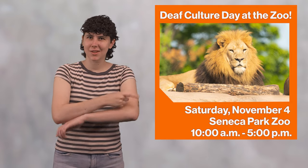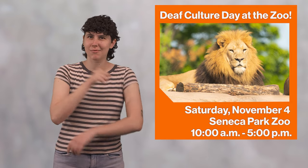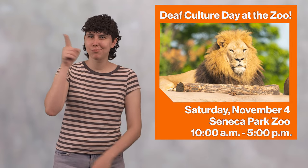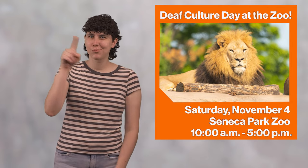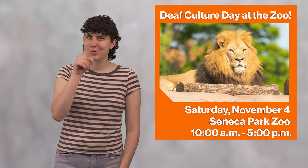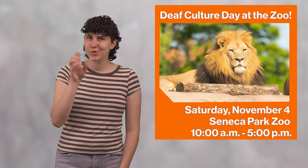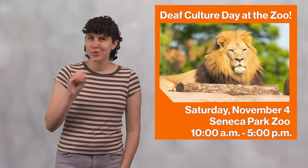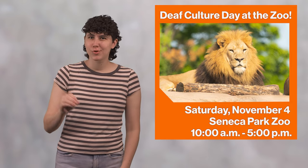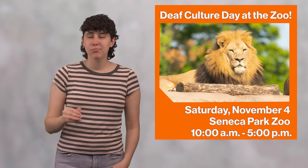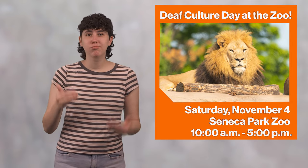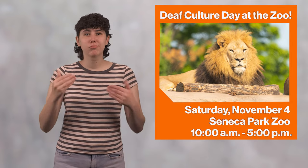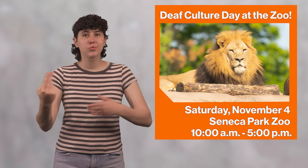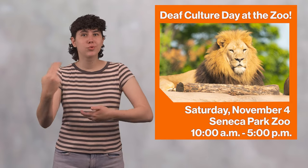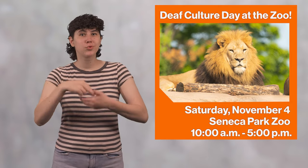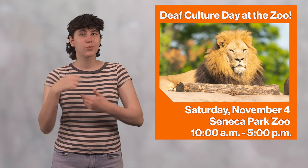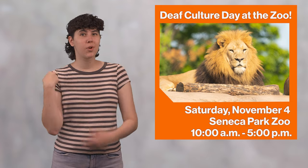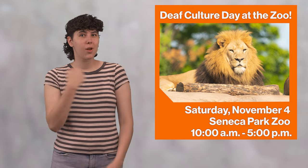Deaf Culture Day at the Zoo!